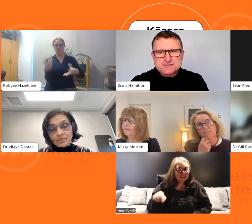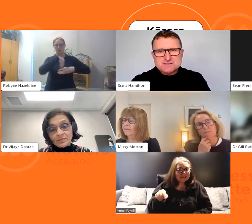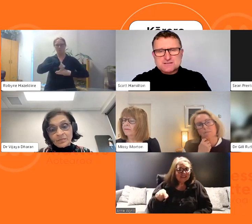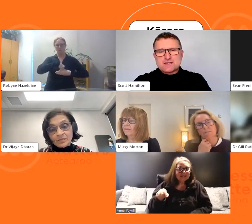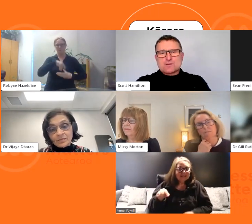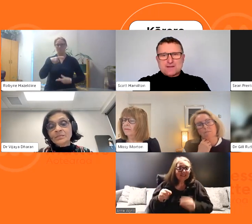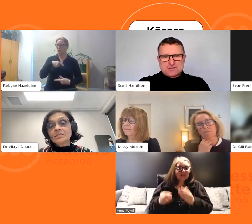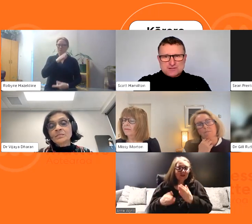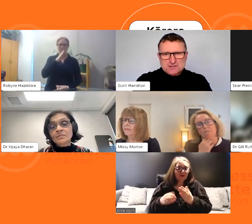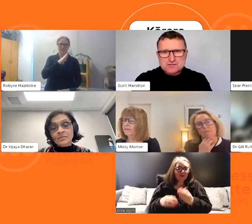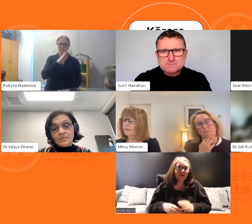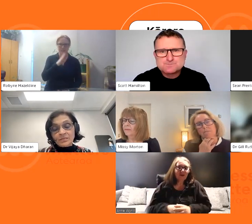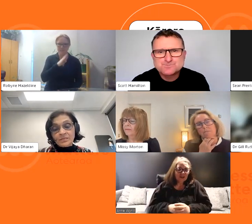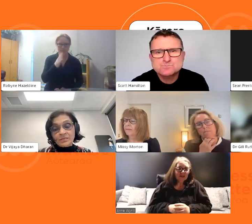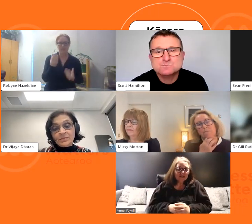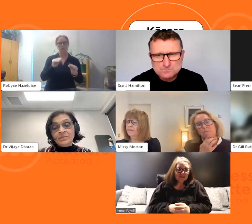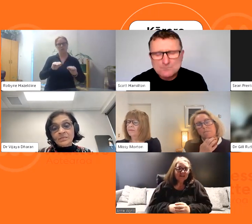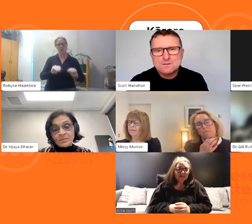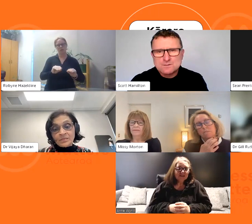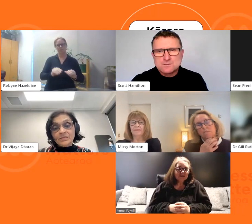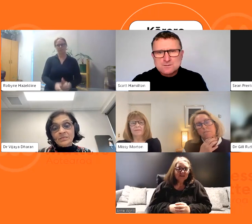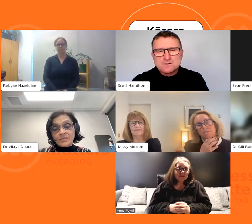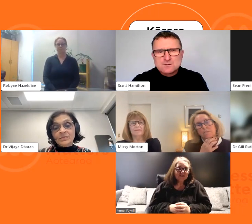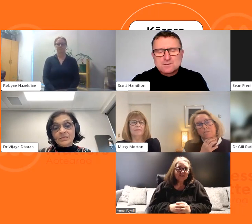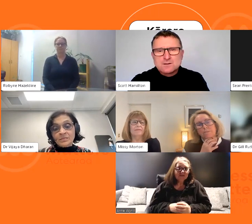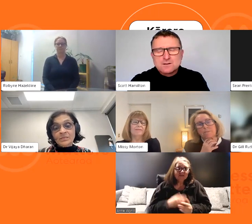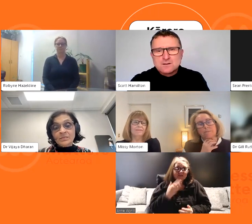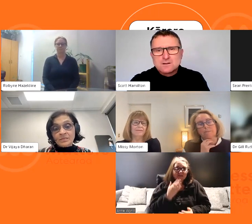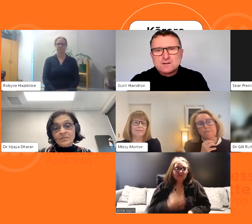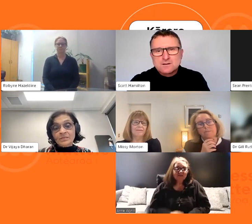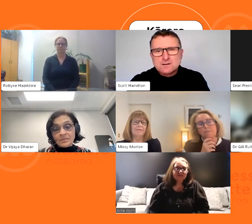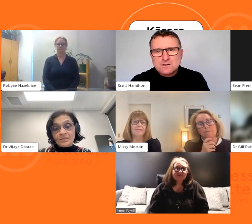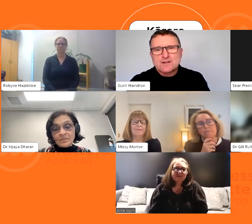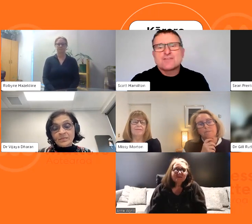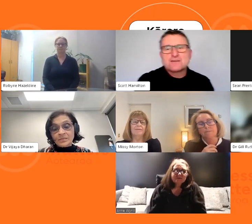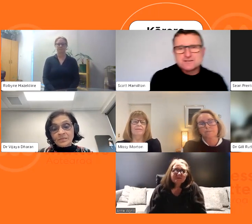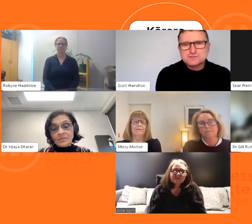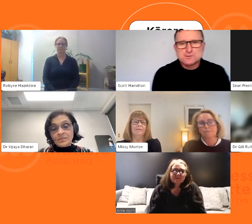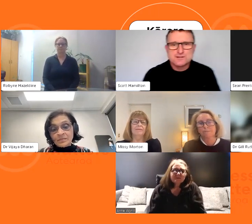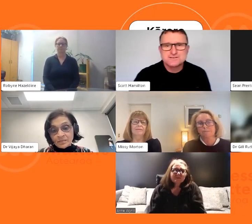missed out on that education. Okay, thank you, that's all I wanted